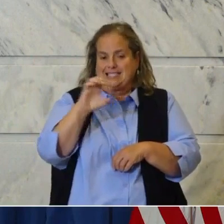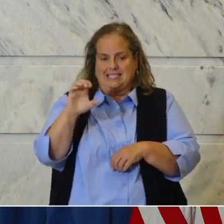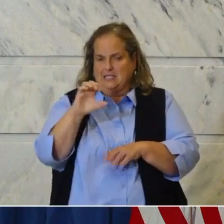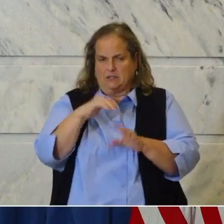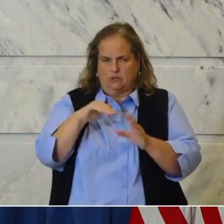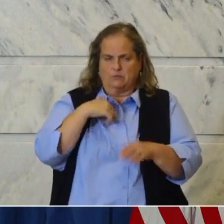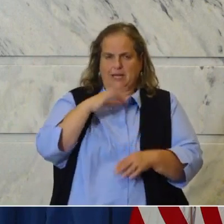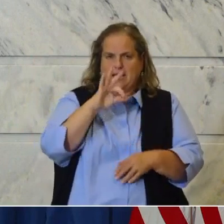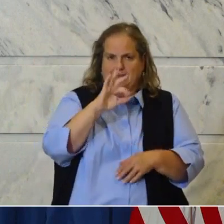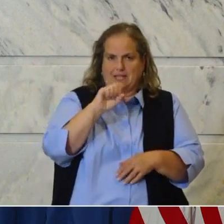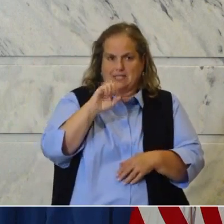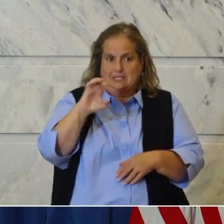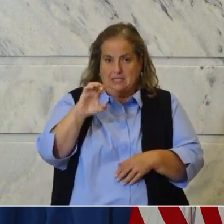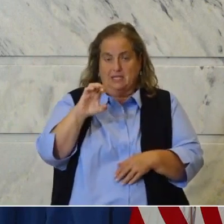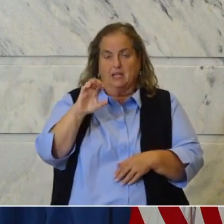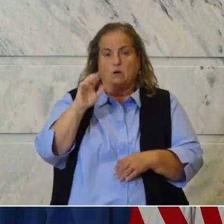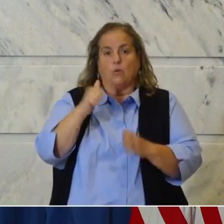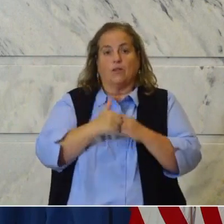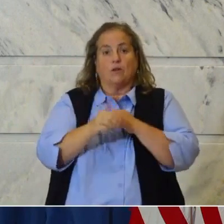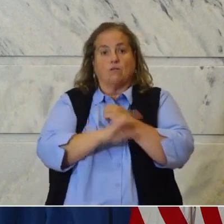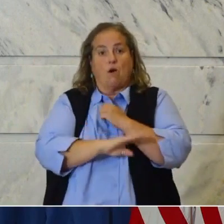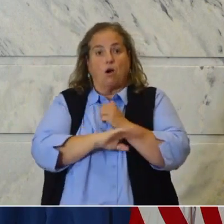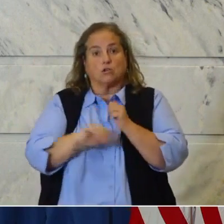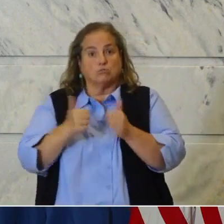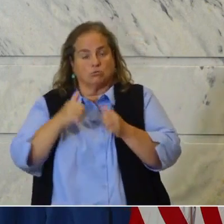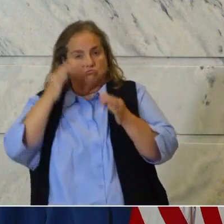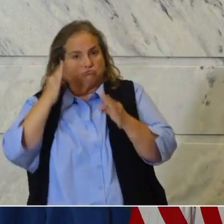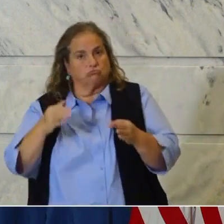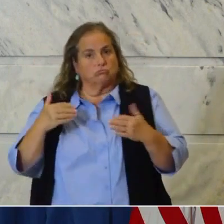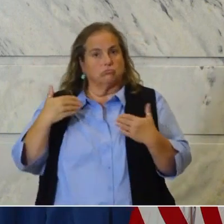with fall sports did delay them until after the start of what our school